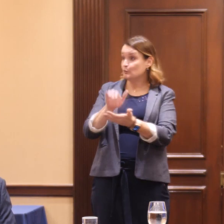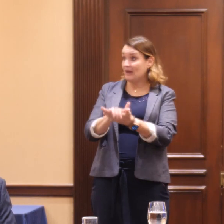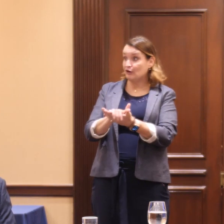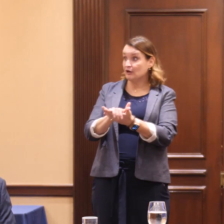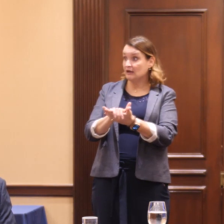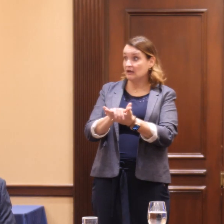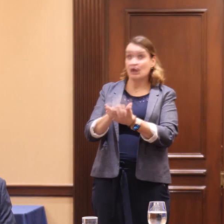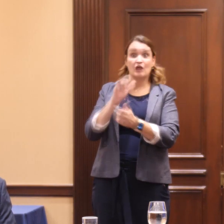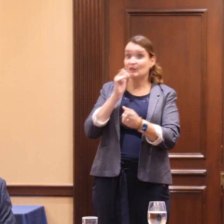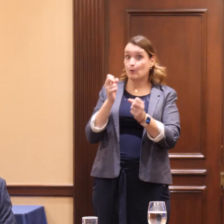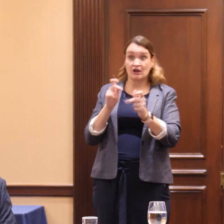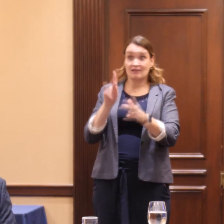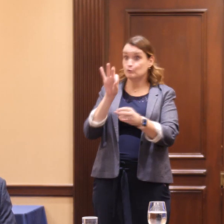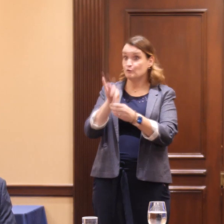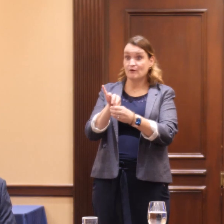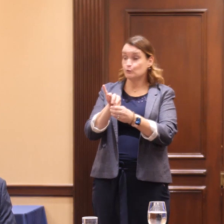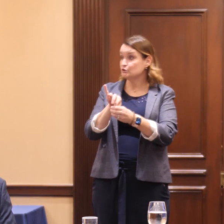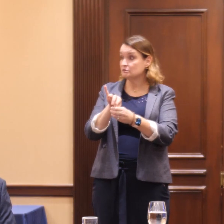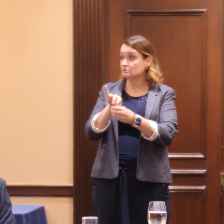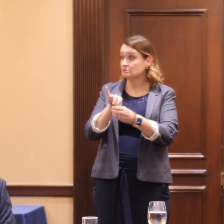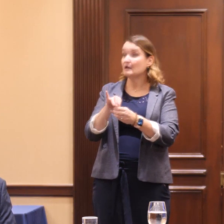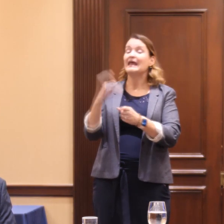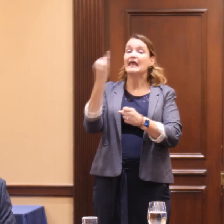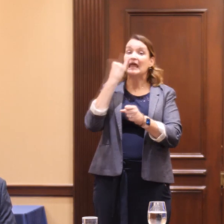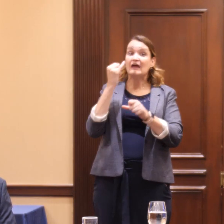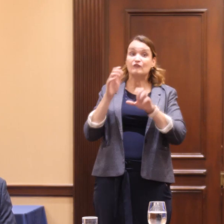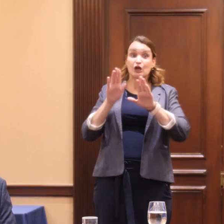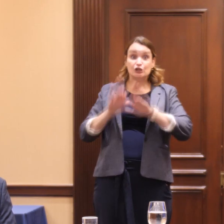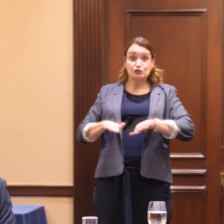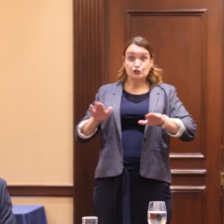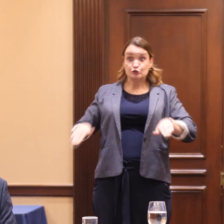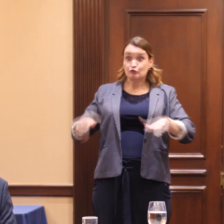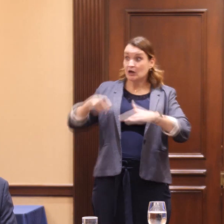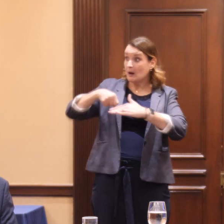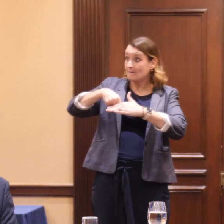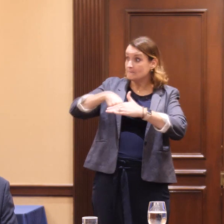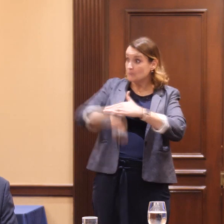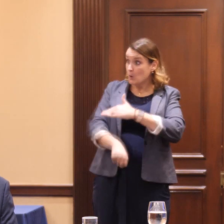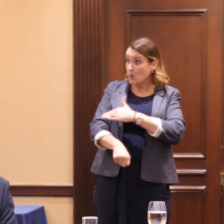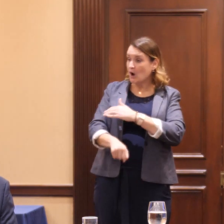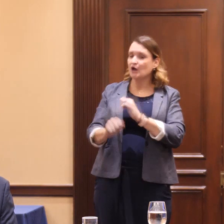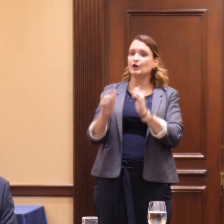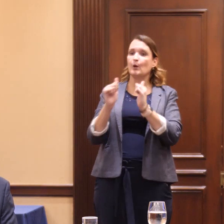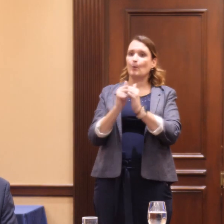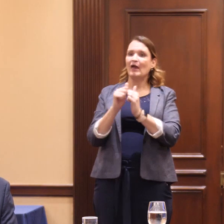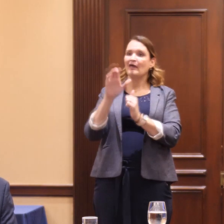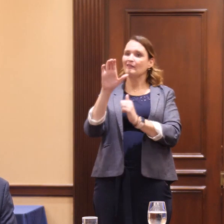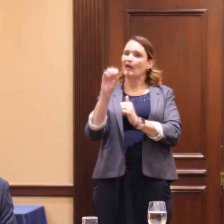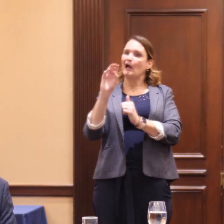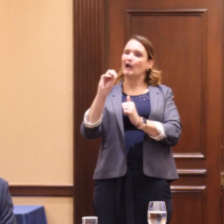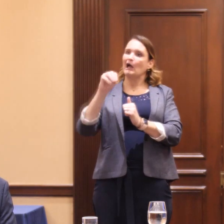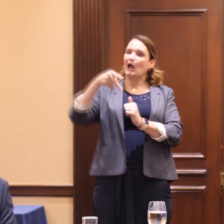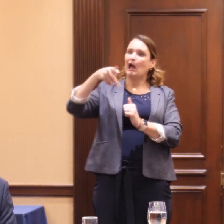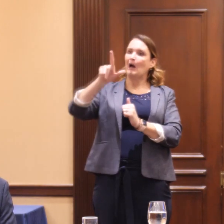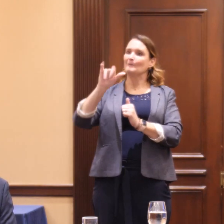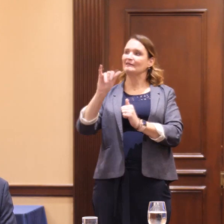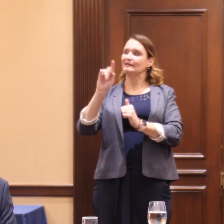allowed to vote that if children were born with complications and they were deemed disabled that